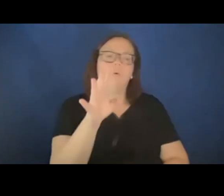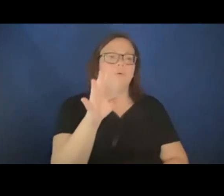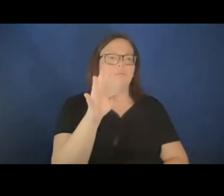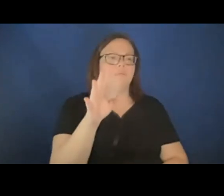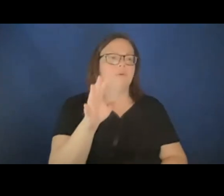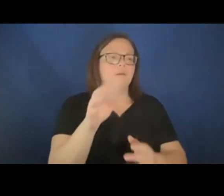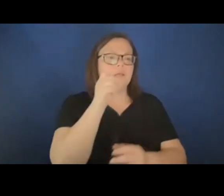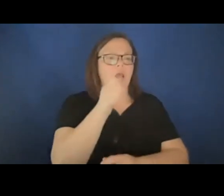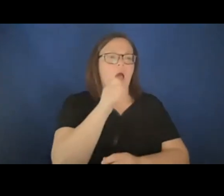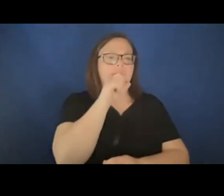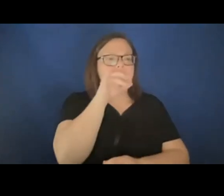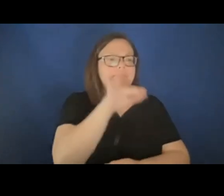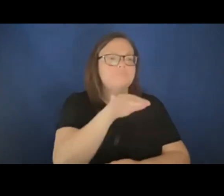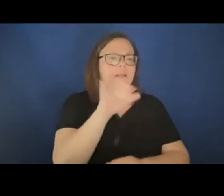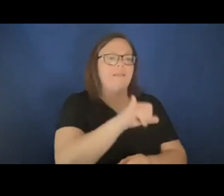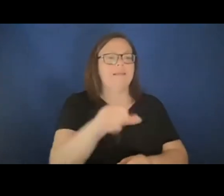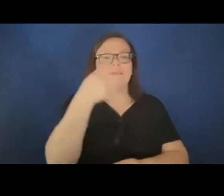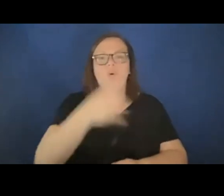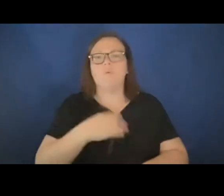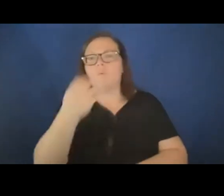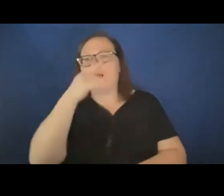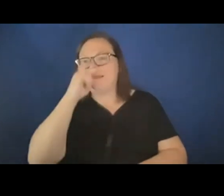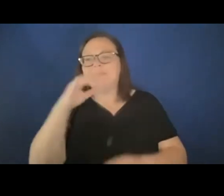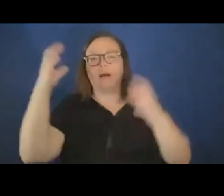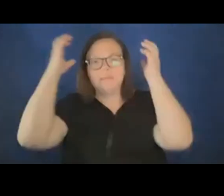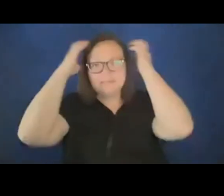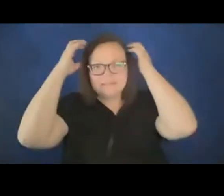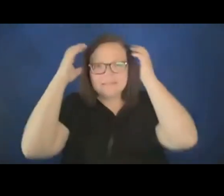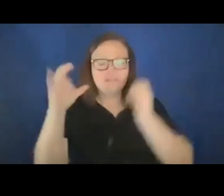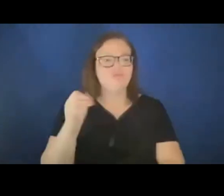off the tongue like it did for white kids on Disney Channel. Yes, it used to be hard